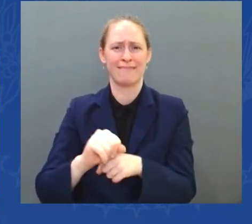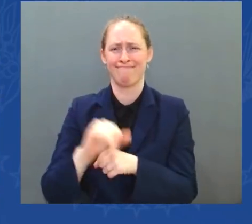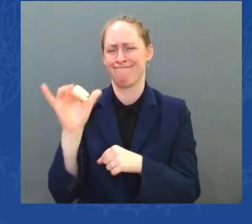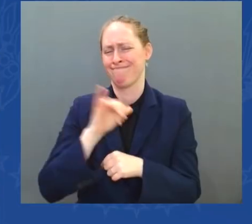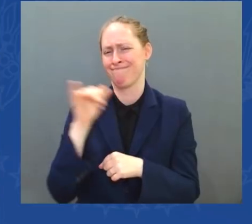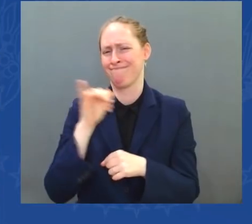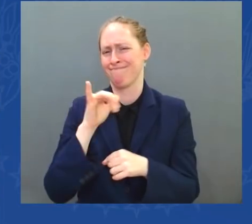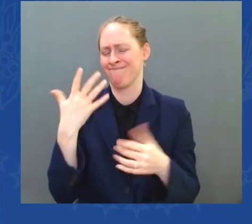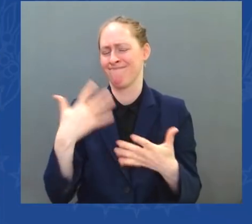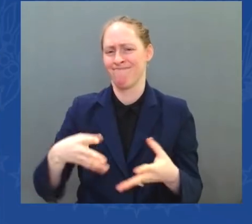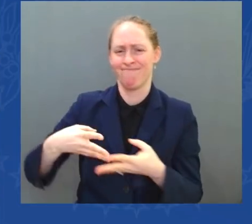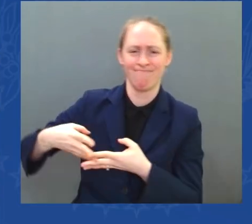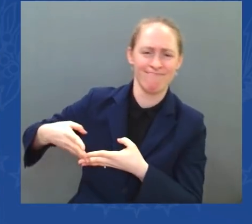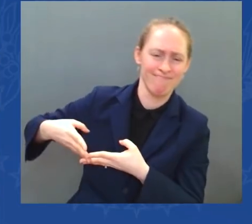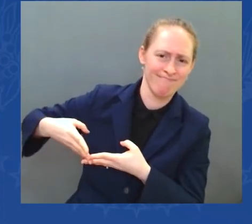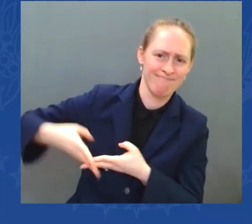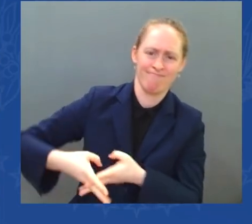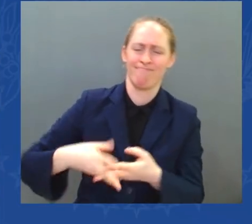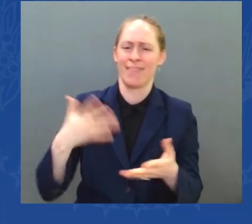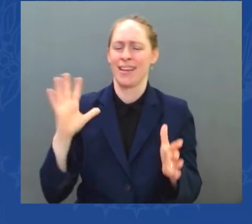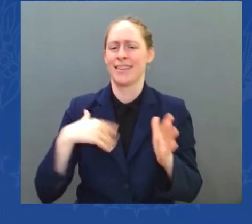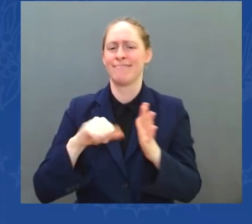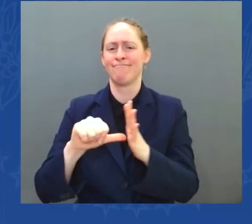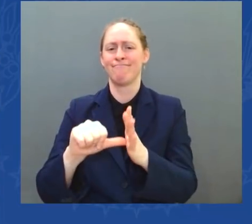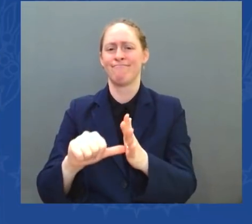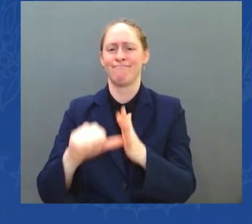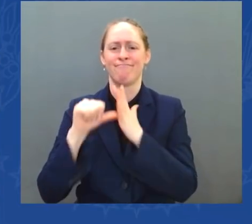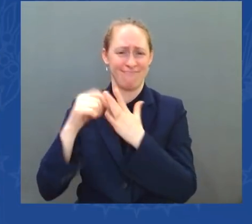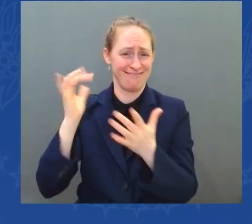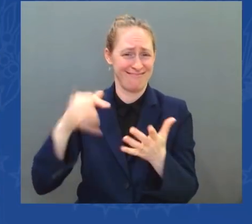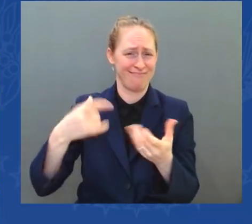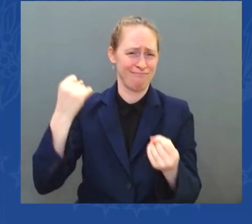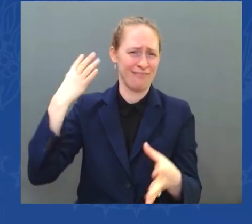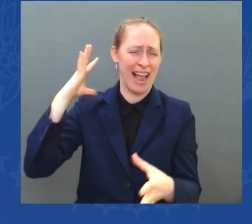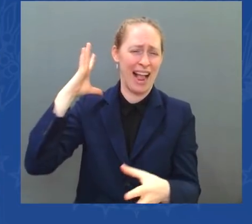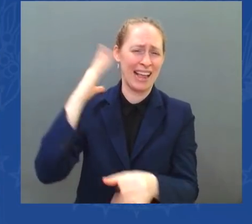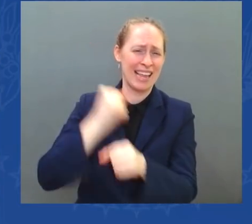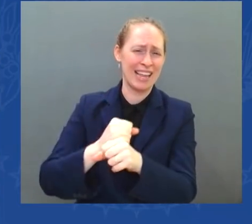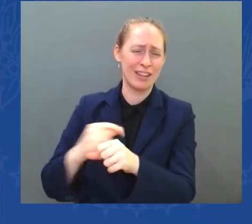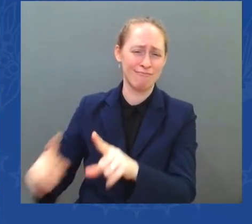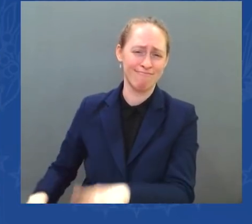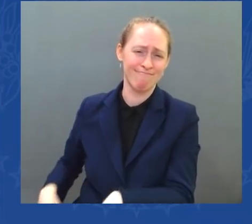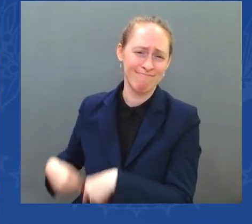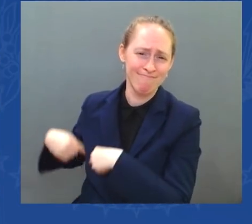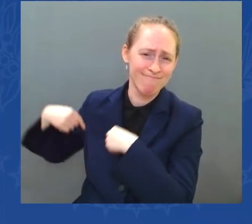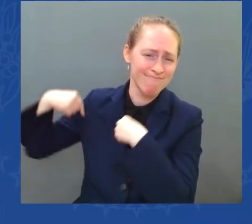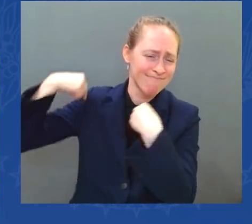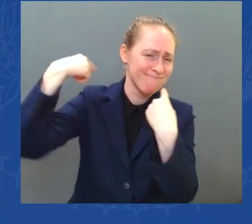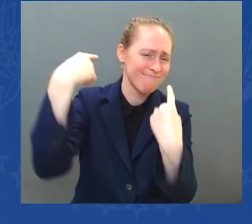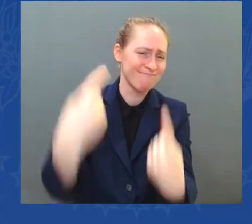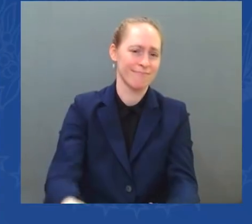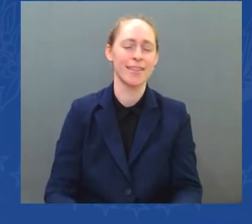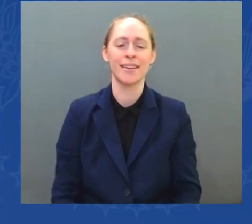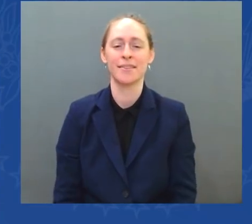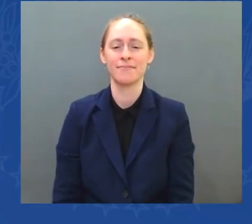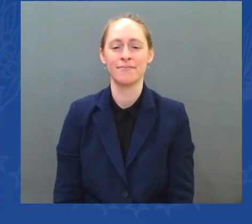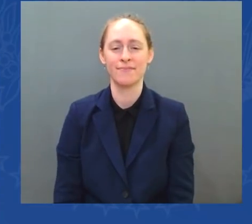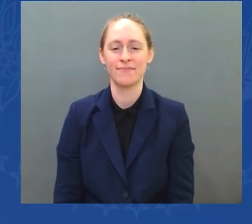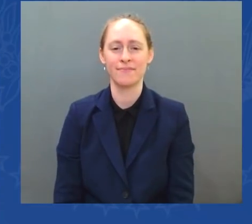delivering on that sacred promise we made in America that every American, every race, every background, every zip code,